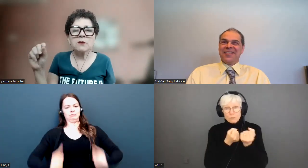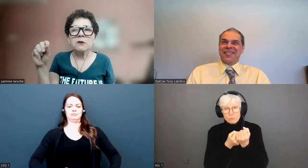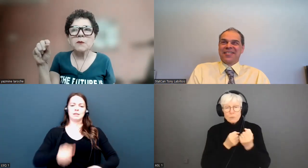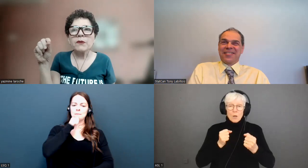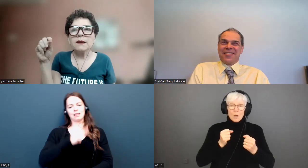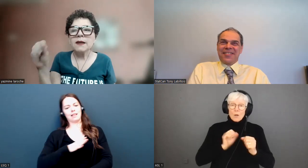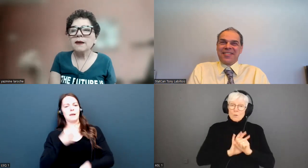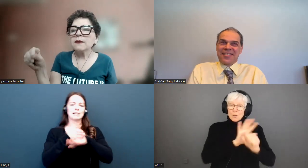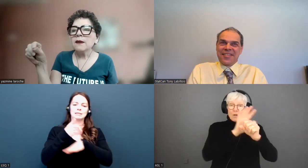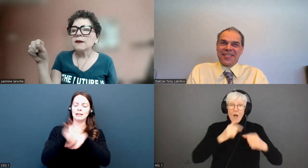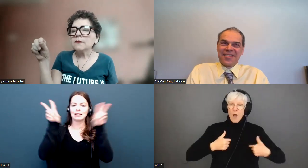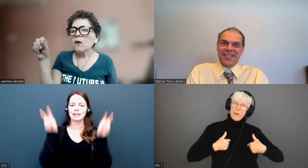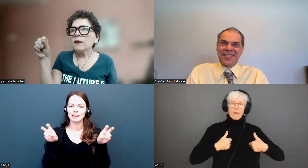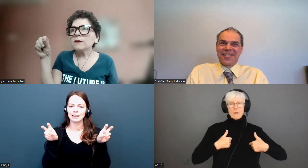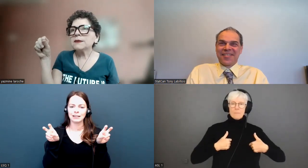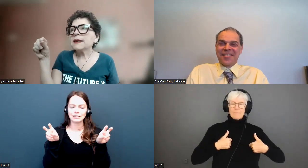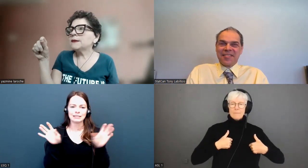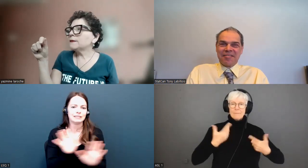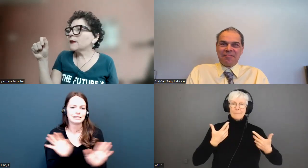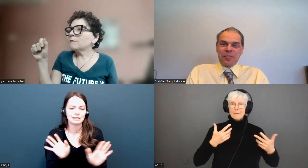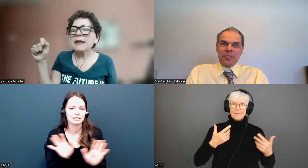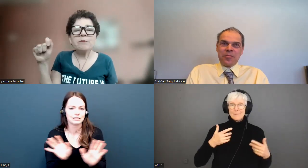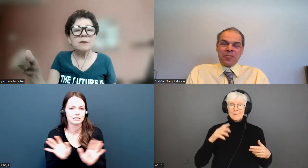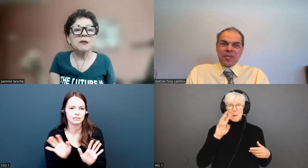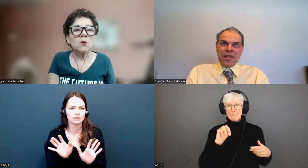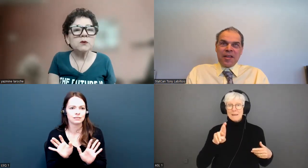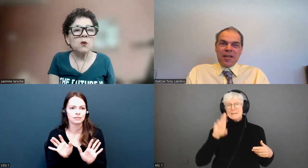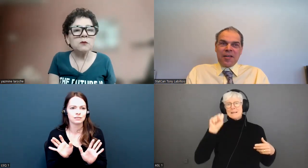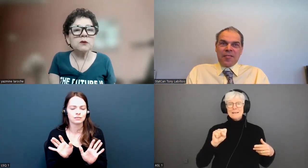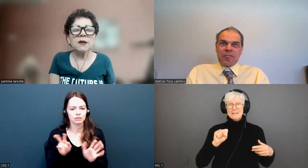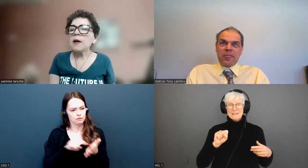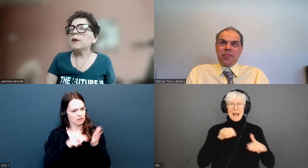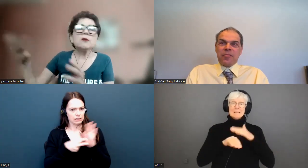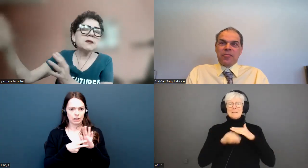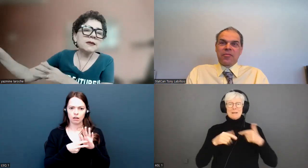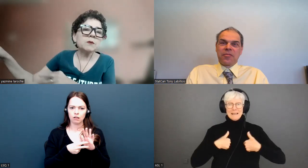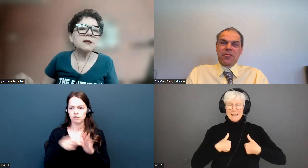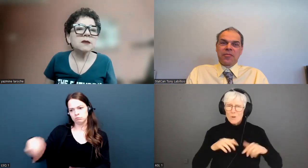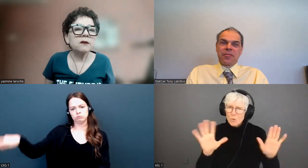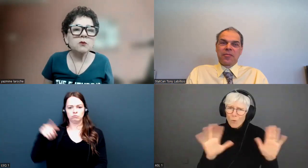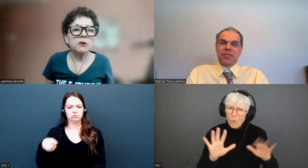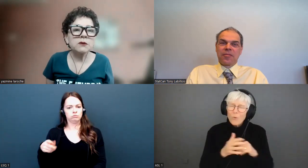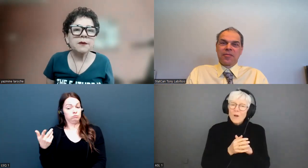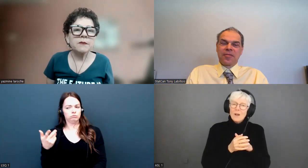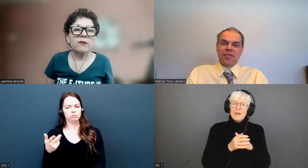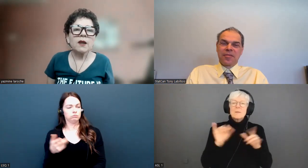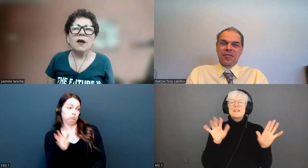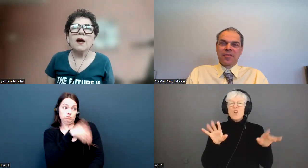that's old that's good yes a